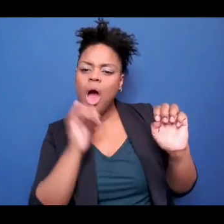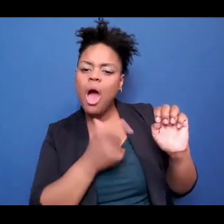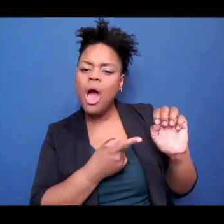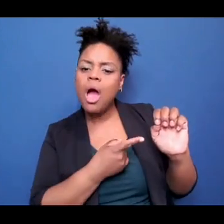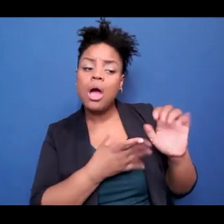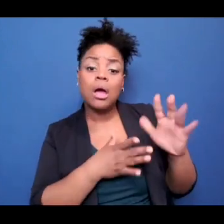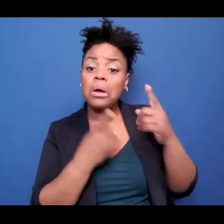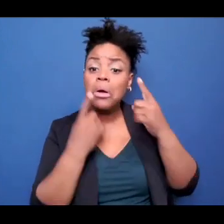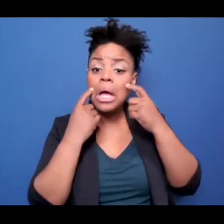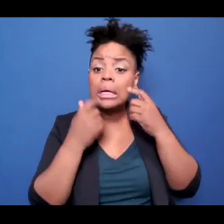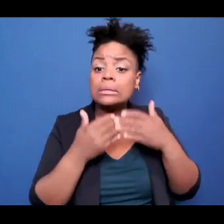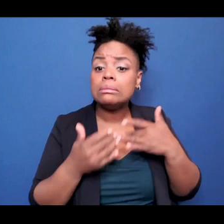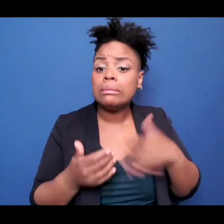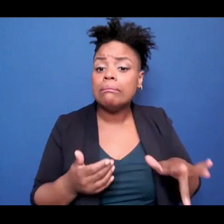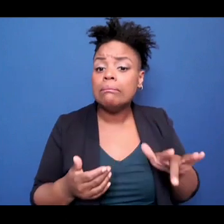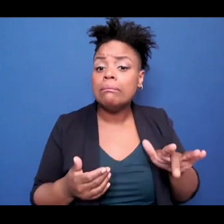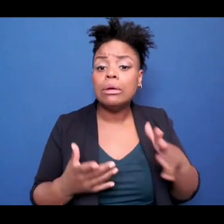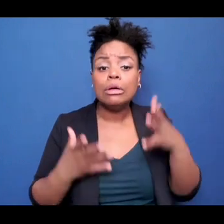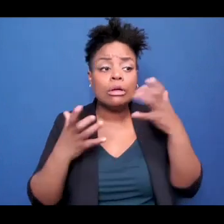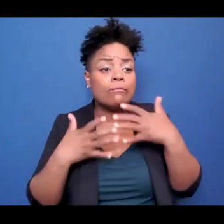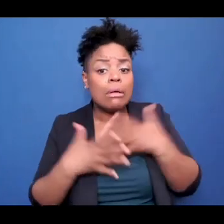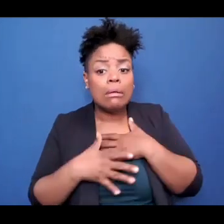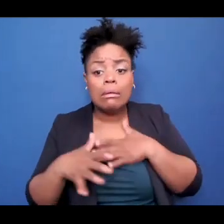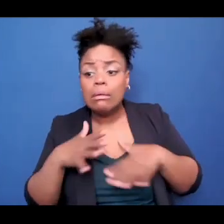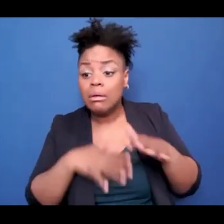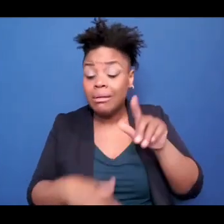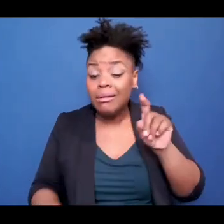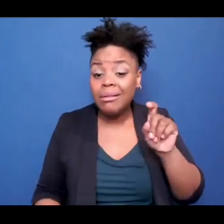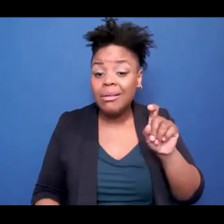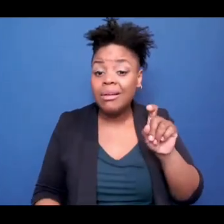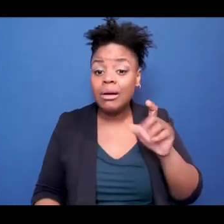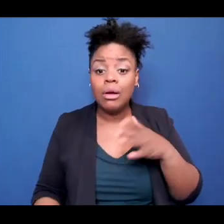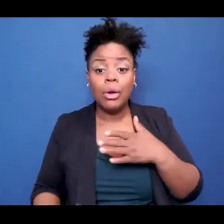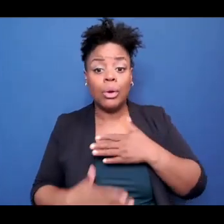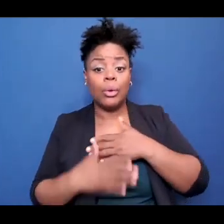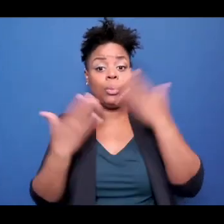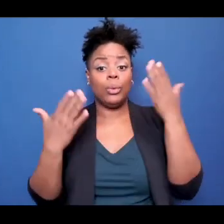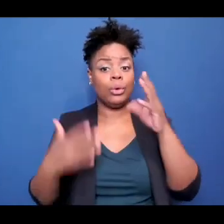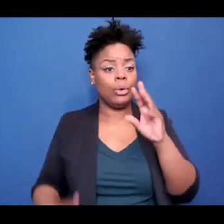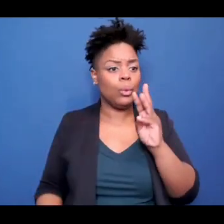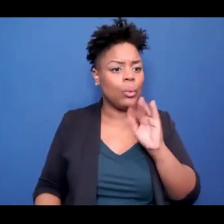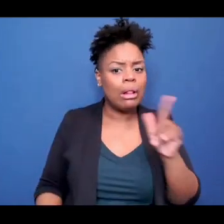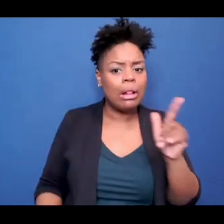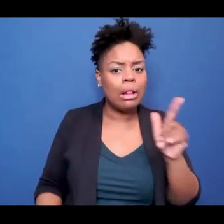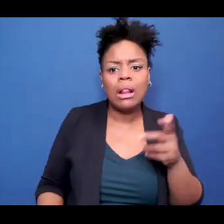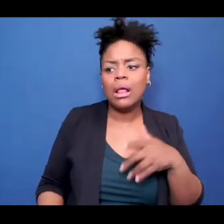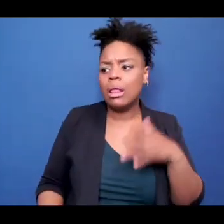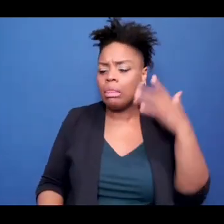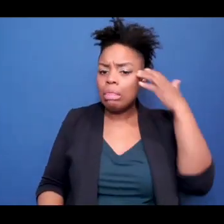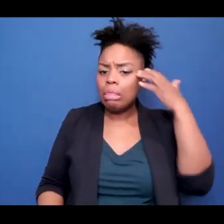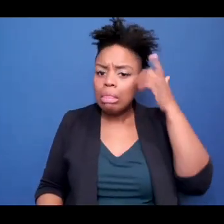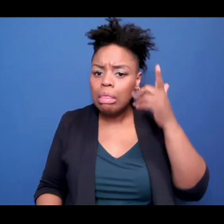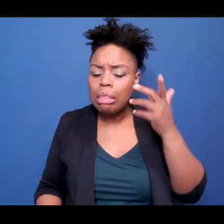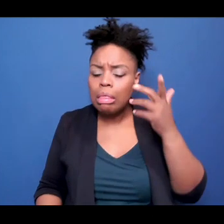QUOTE, SAVAGES CRY EASILY AND ARE AFRAID OF THE DARK. THEY ARE FOND OF PETS AND TOYS, HAVE WEAK LSES FEEBLE REASONING